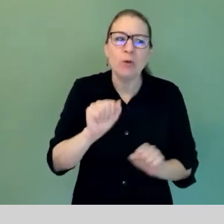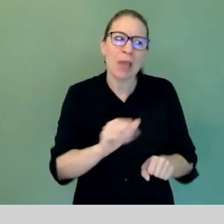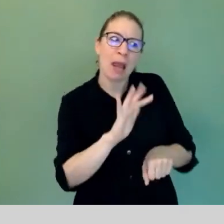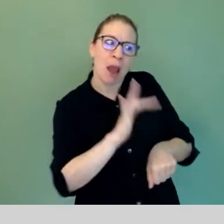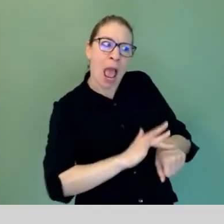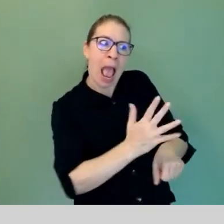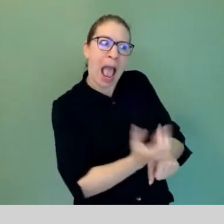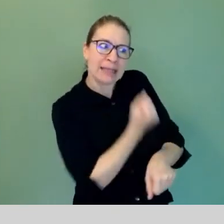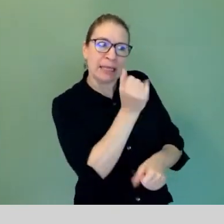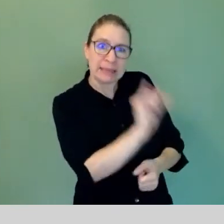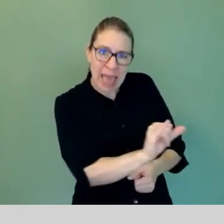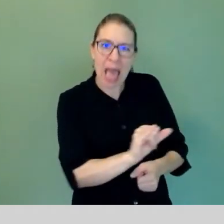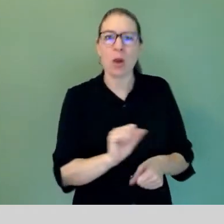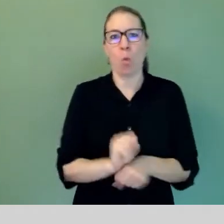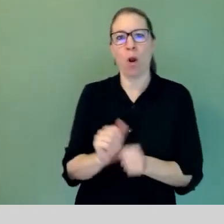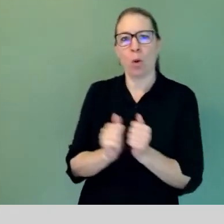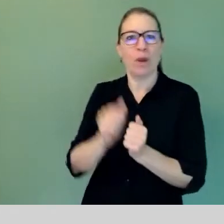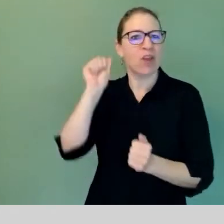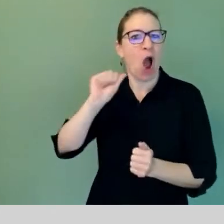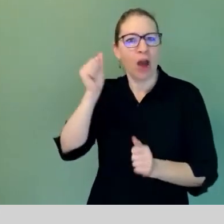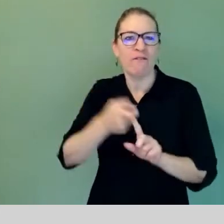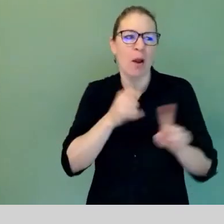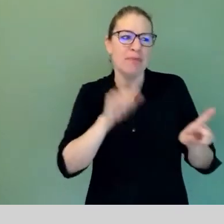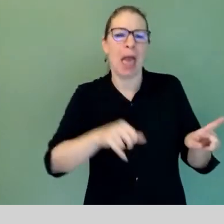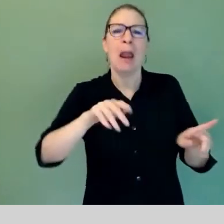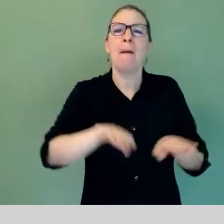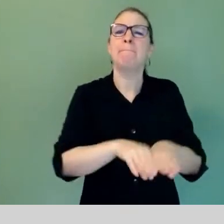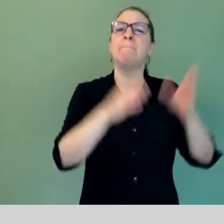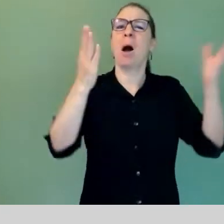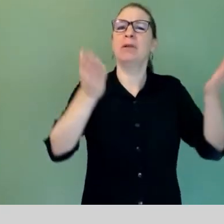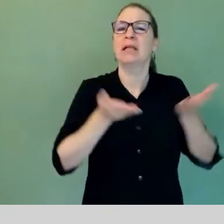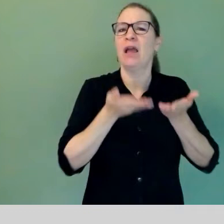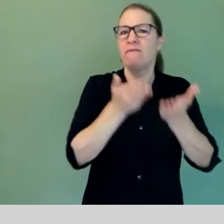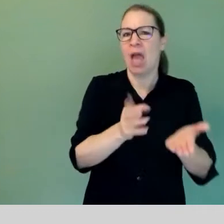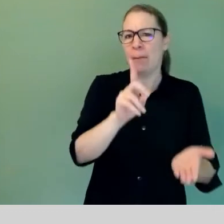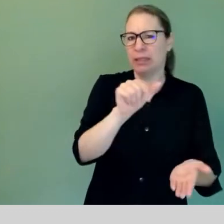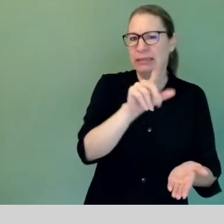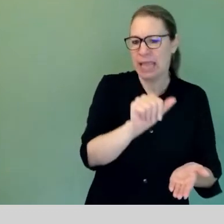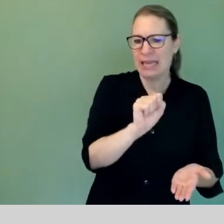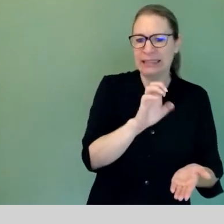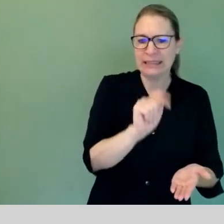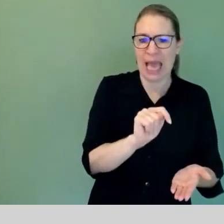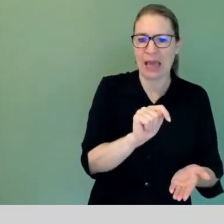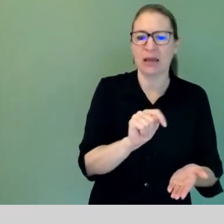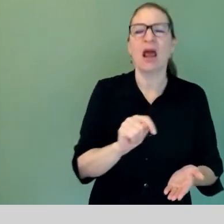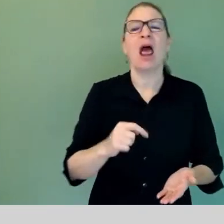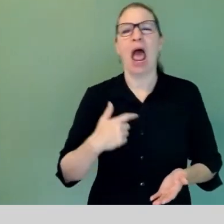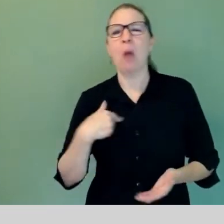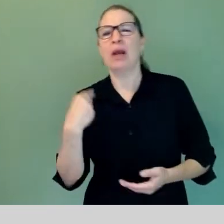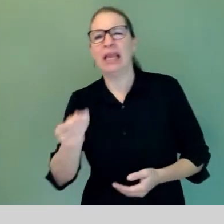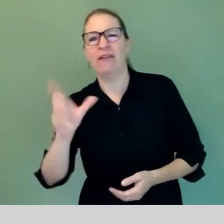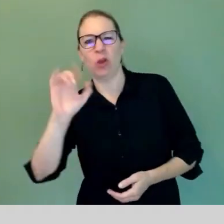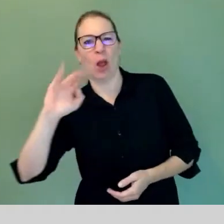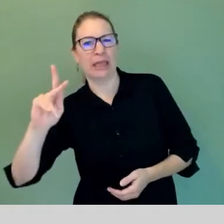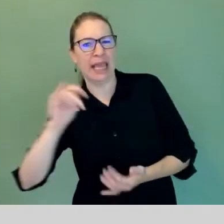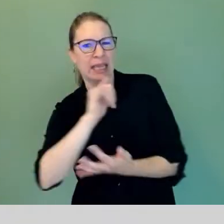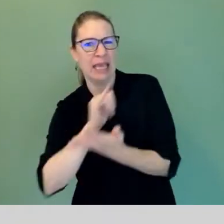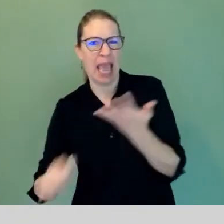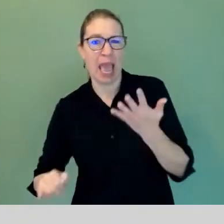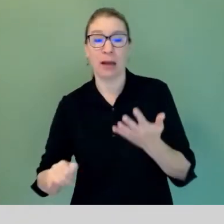that you can access that and really work with the audio that you get from these publicly available datasets. The link is attached in the resources link.